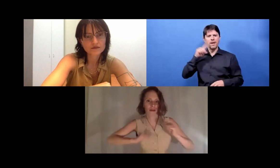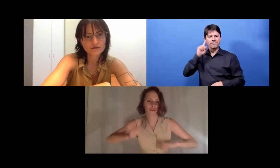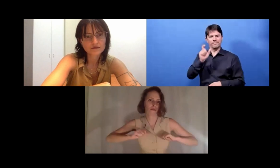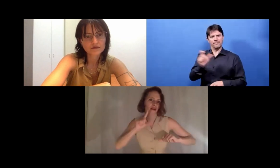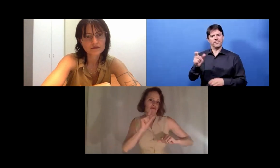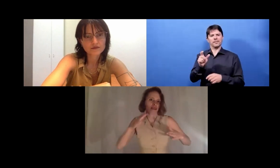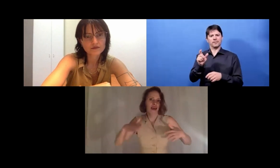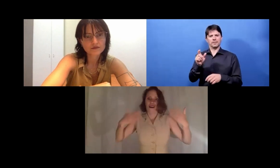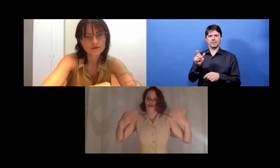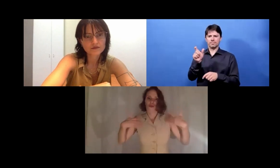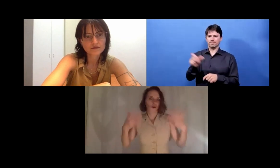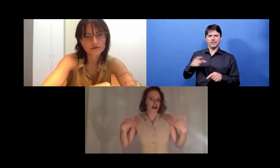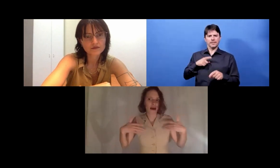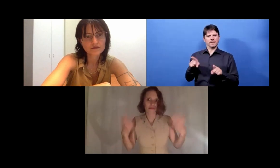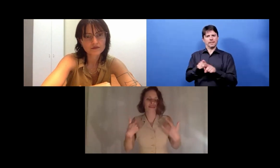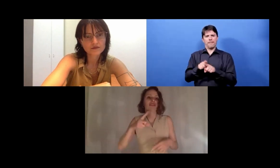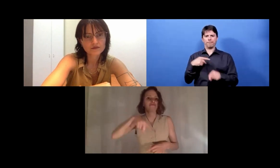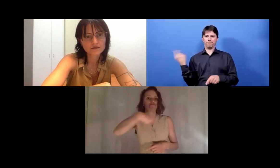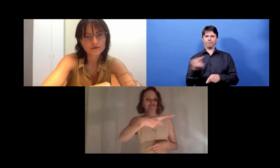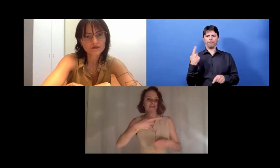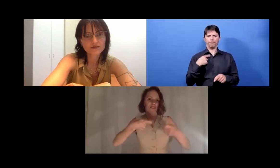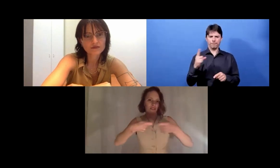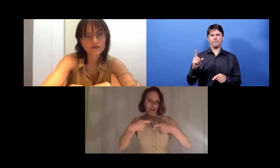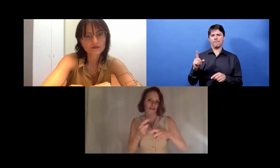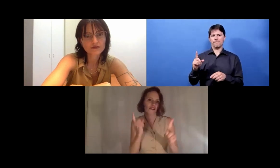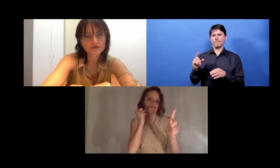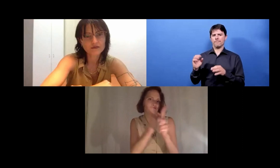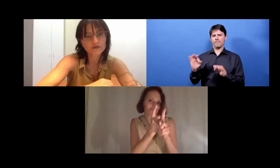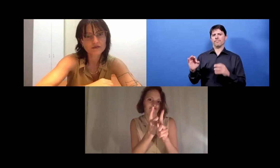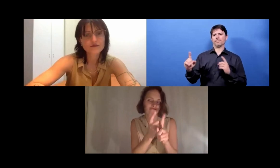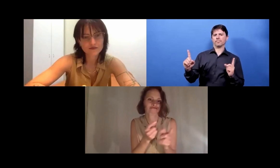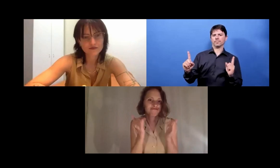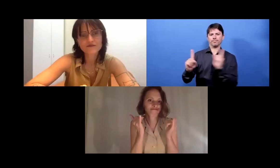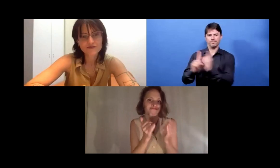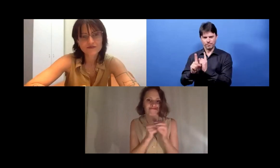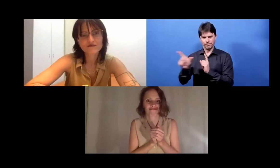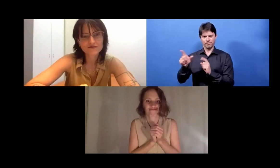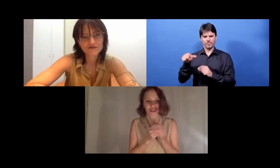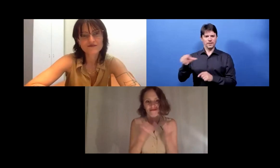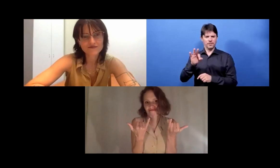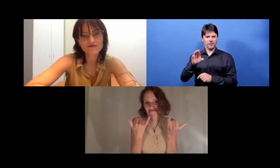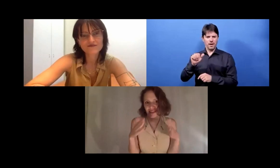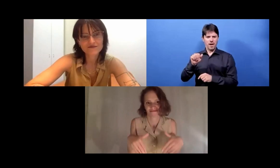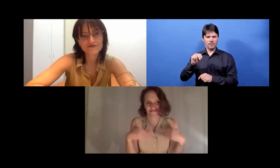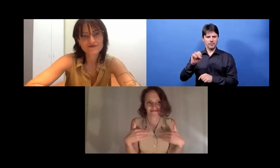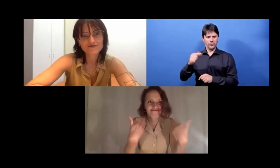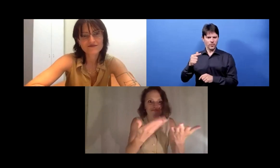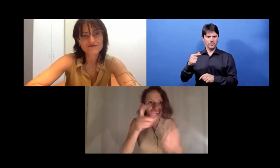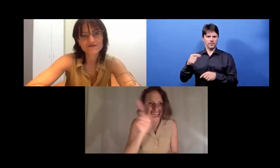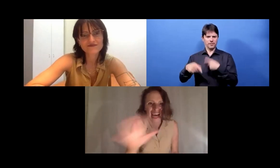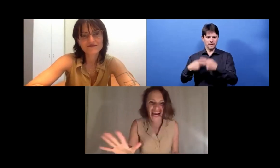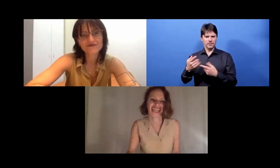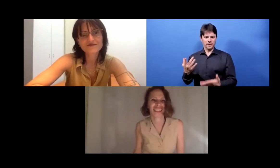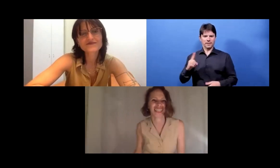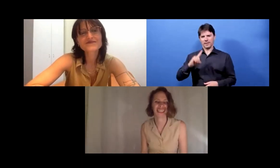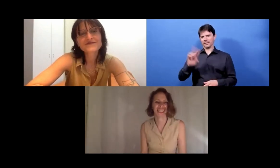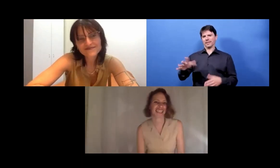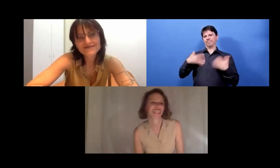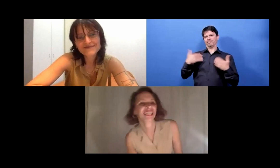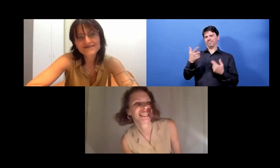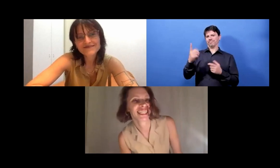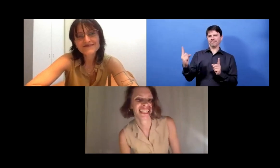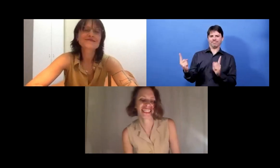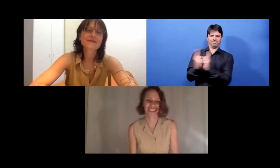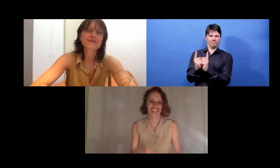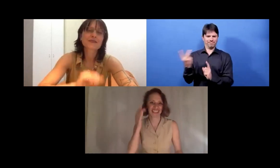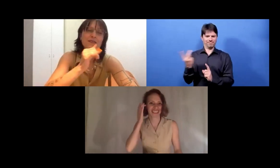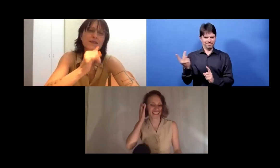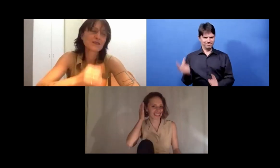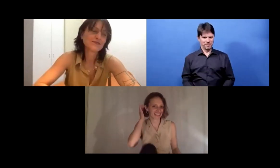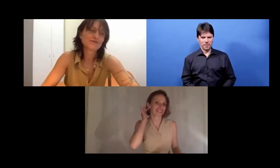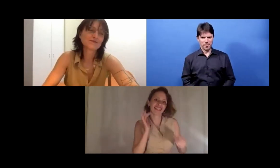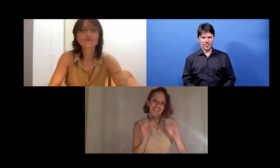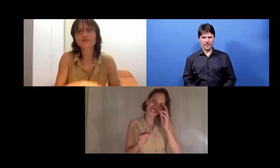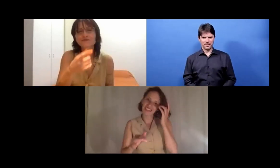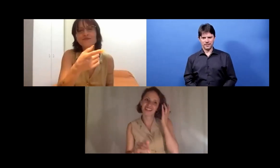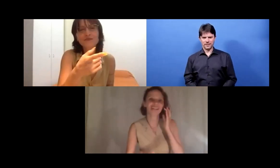And I was very, very happy. To meet her, to work with her. And now I'm handing over to Rita.